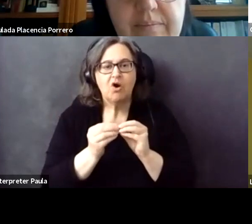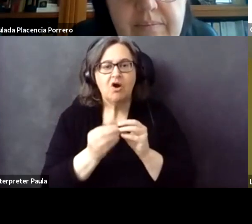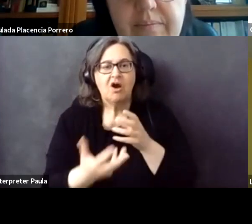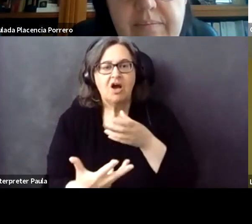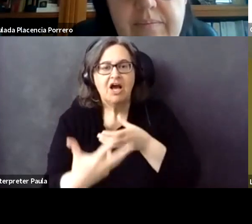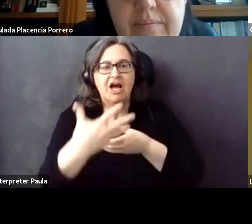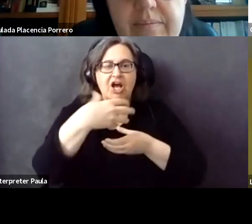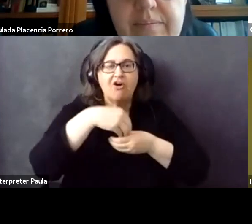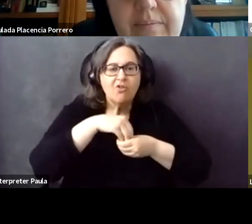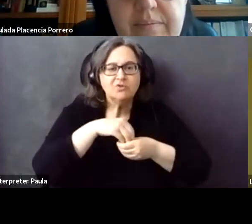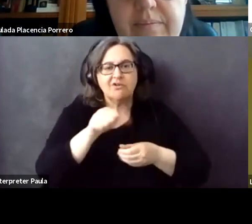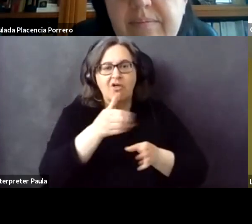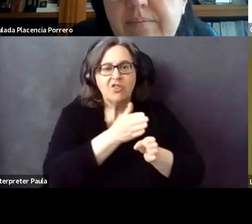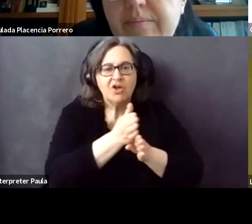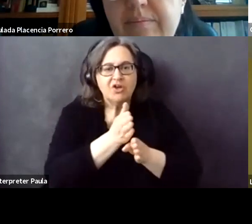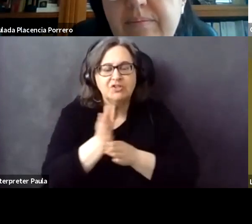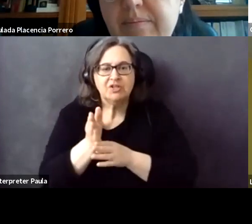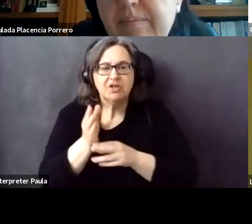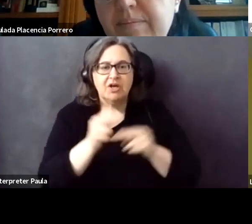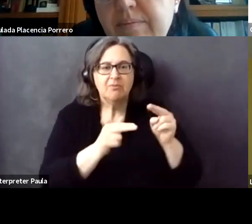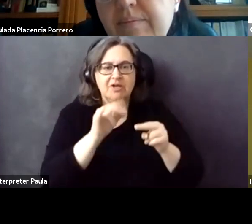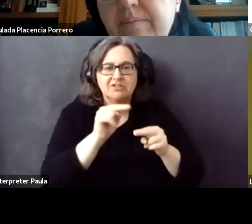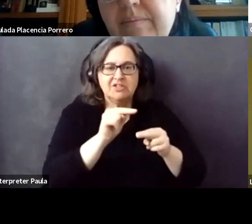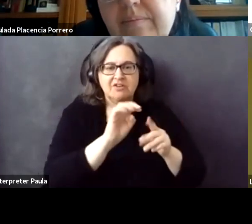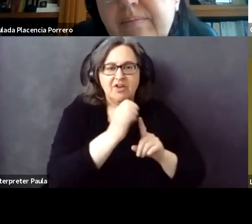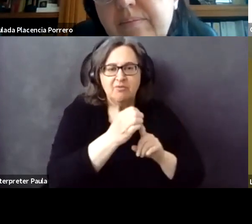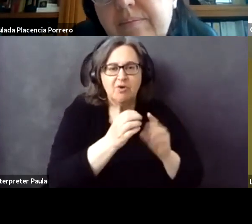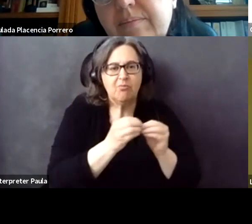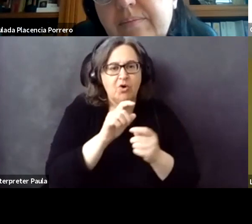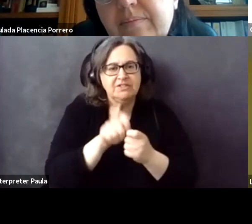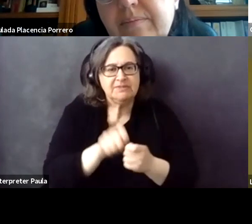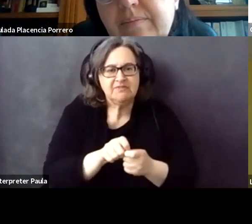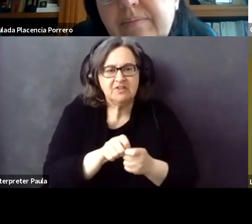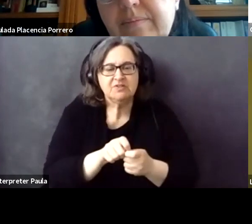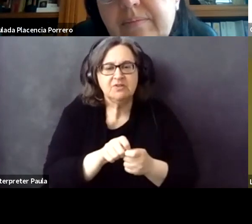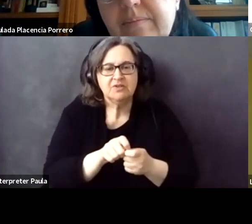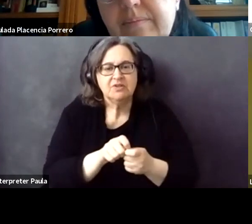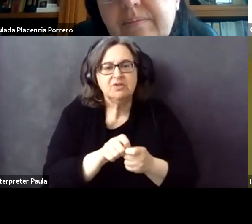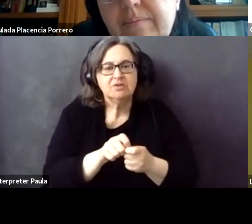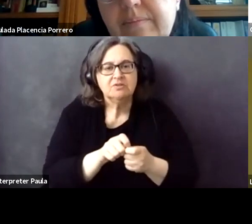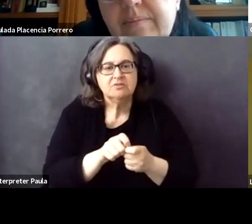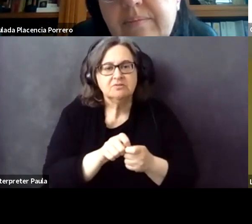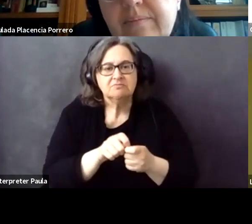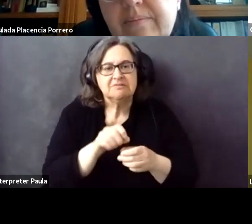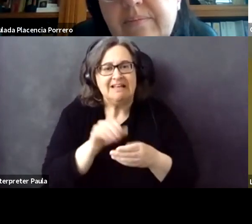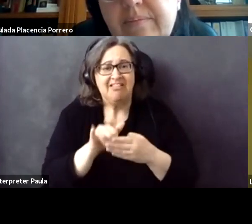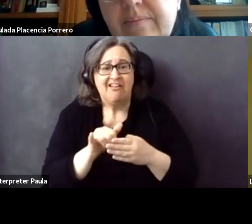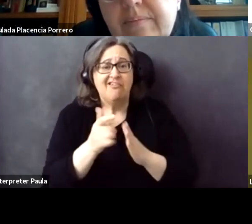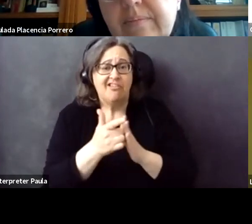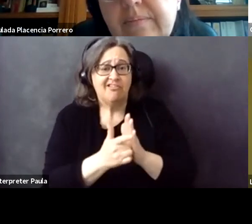immense. Of course, overall we would have also hoped for even more inclusion of other sectors including